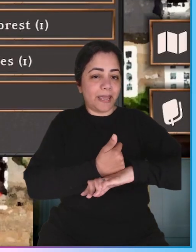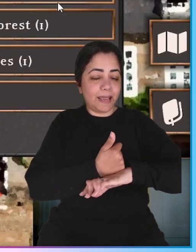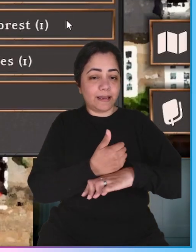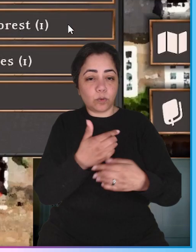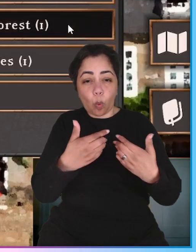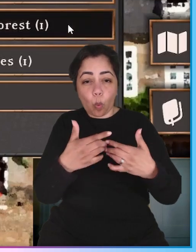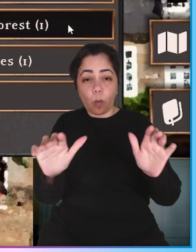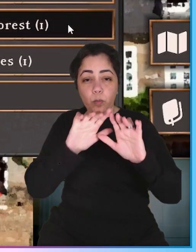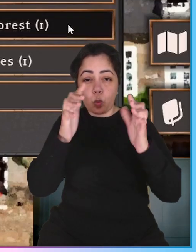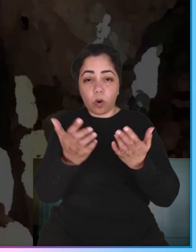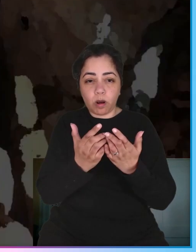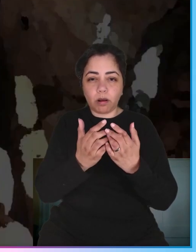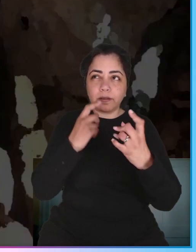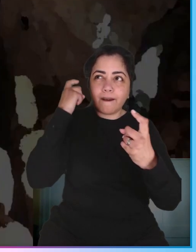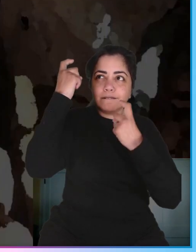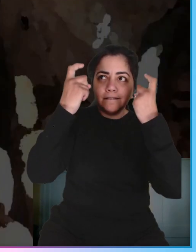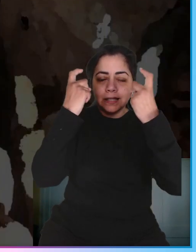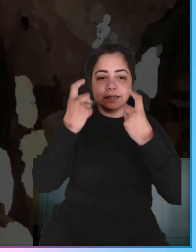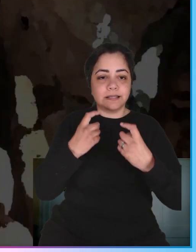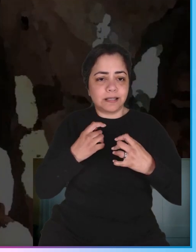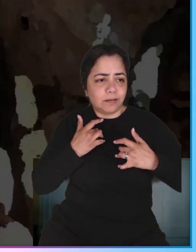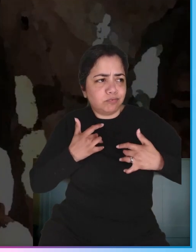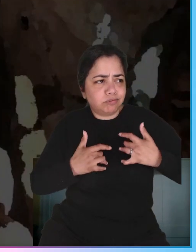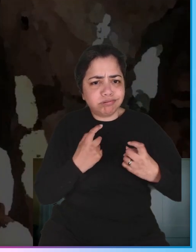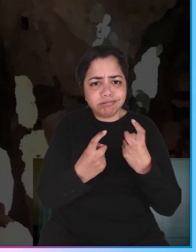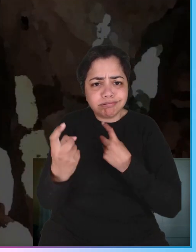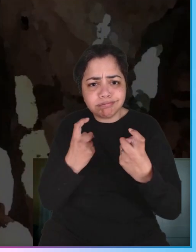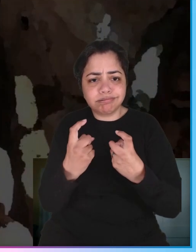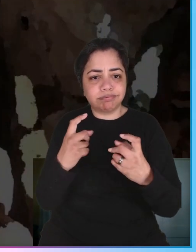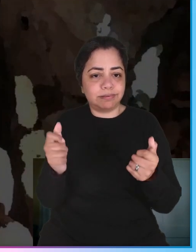In just 30 in-game days, the enigmatic Magician will arrive.